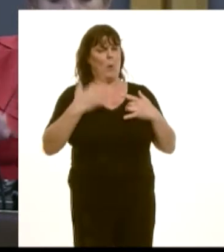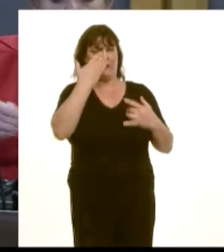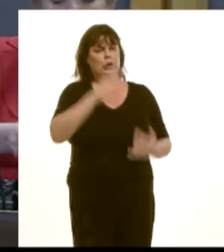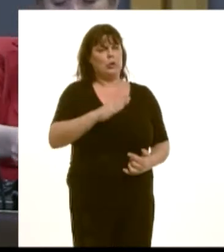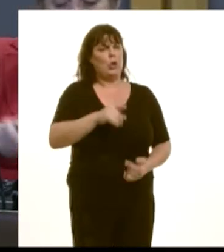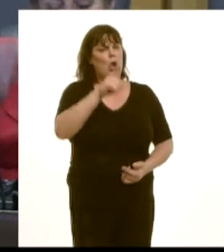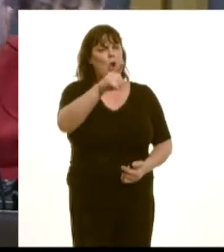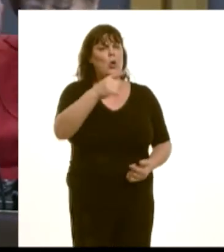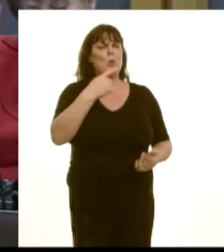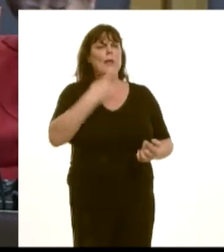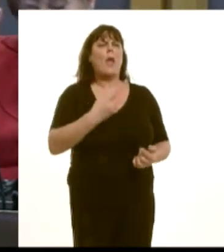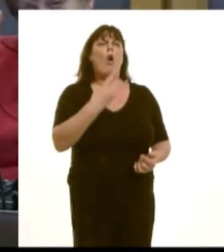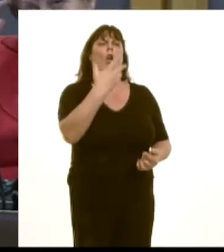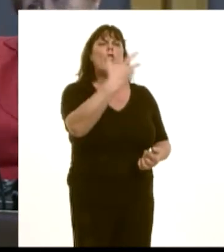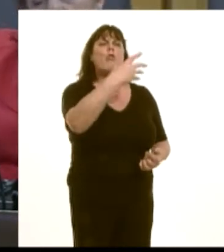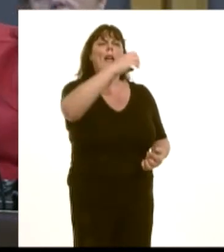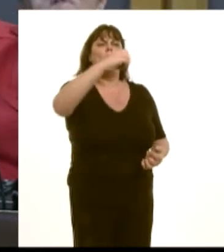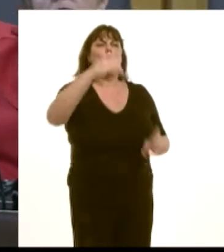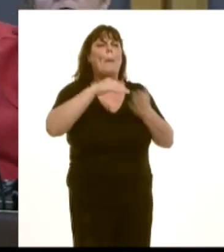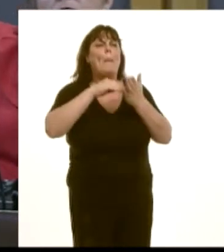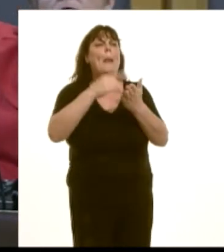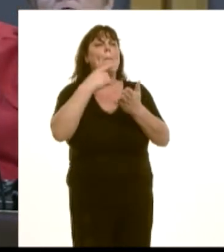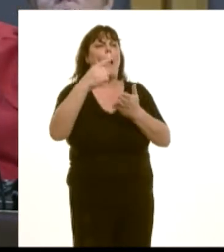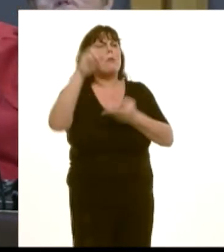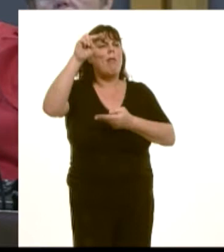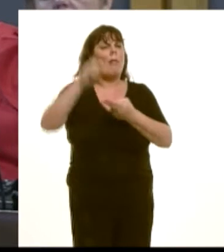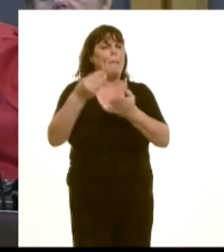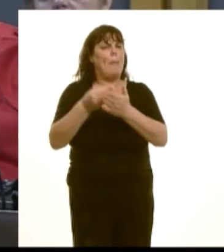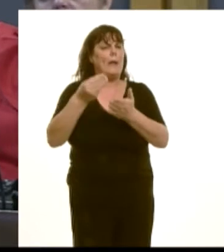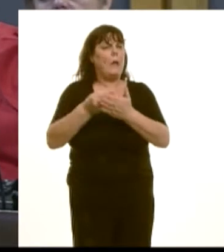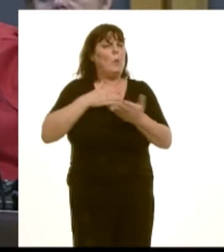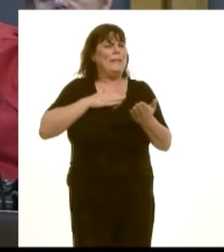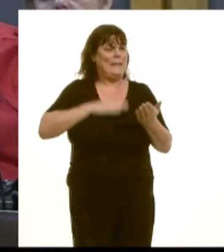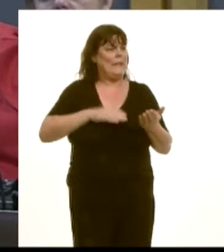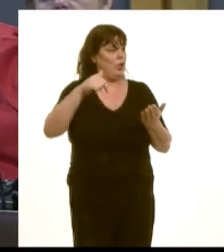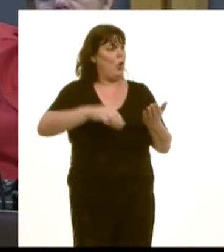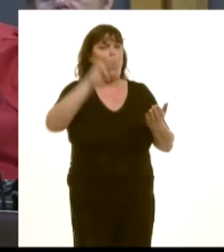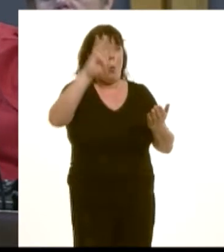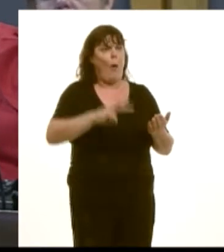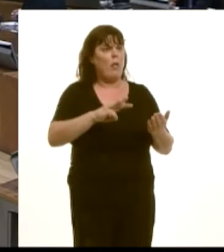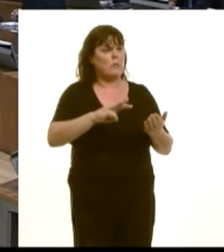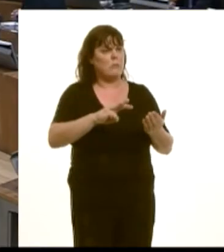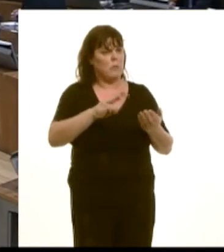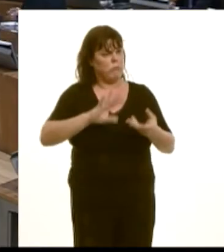figure of a 300 million shortfall, estimated in the first Holtham report. The second Holtham